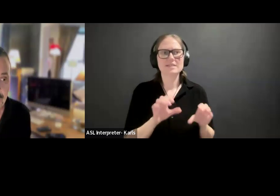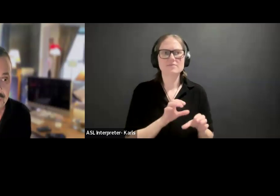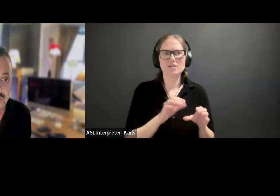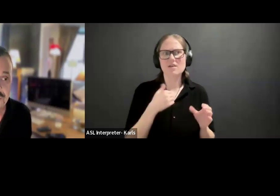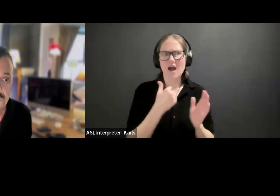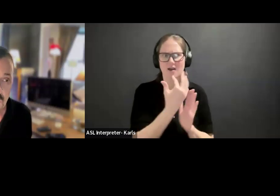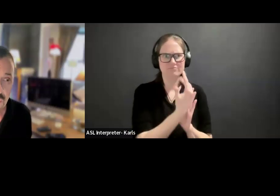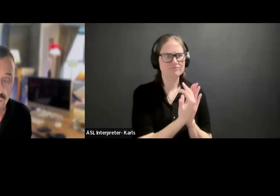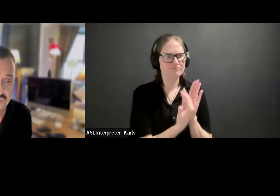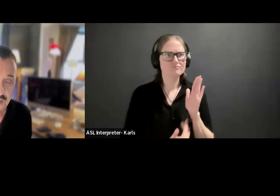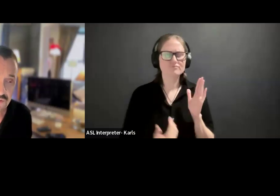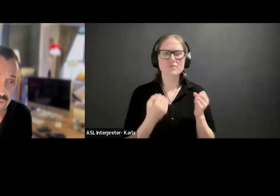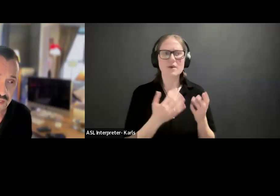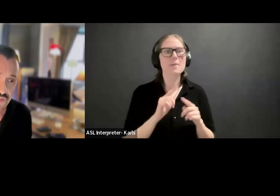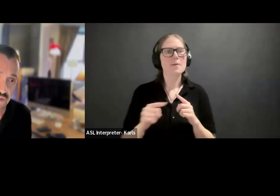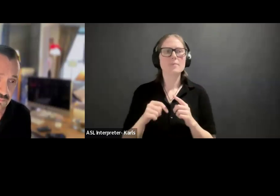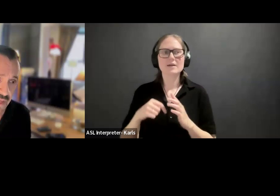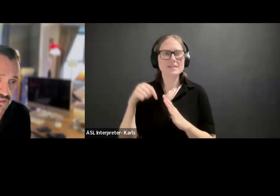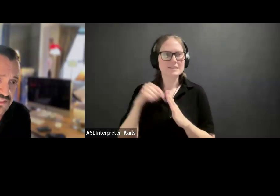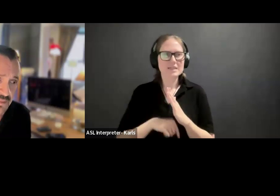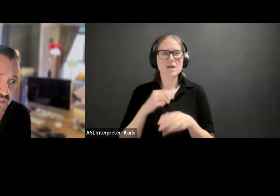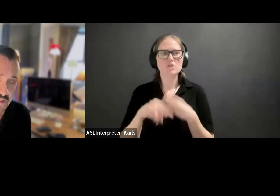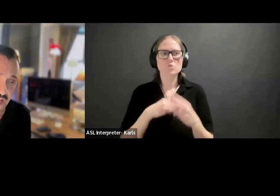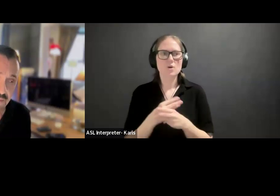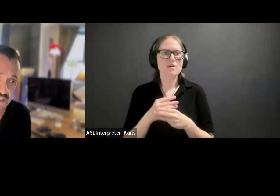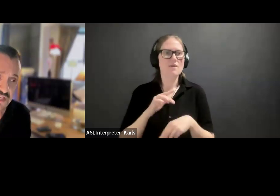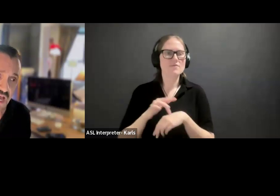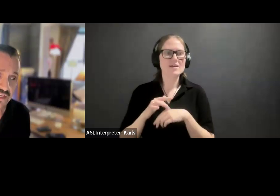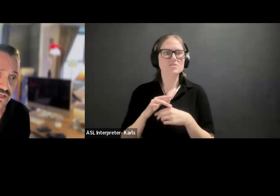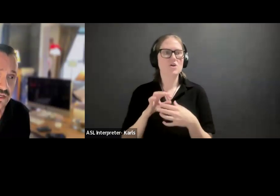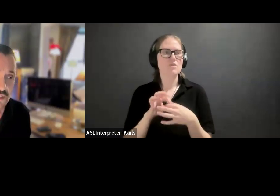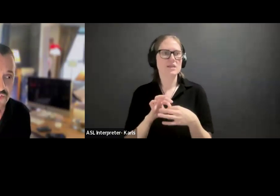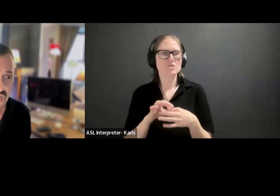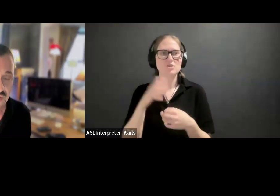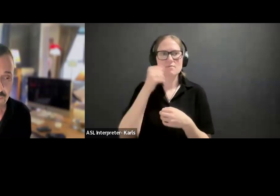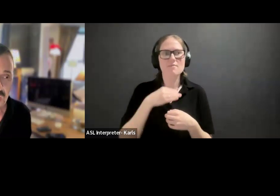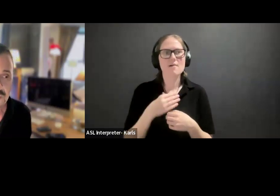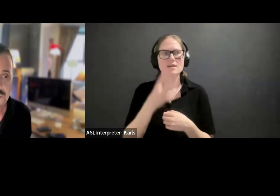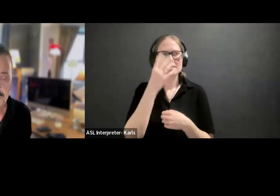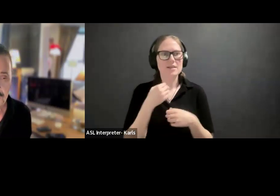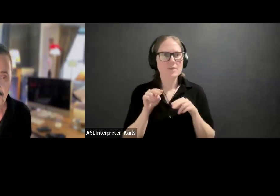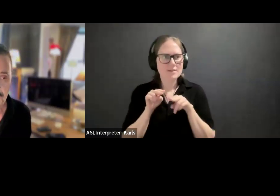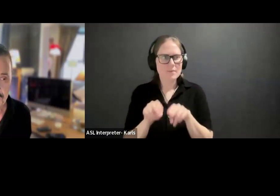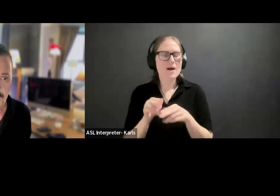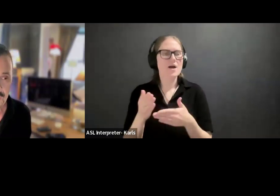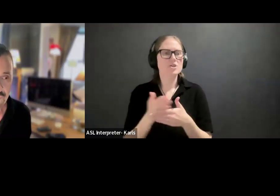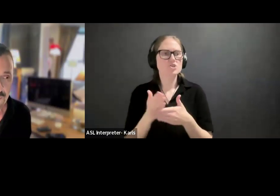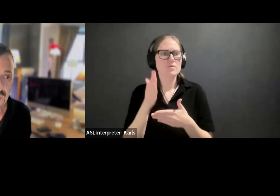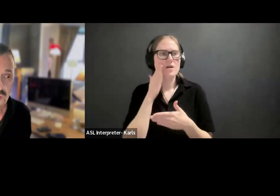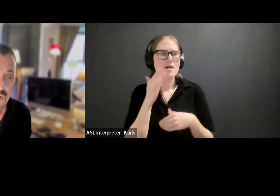But a dense world of tactile relation, and sleeping side by side. Sharing bunks, touching, joking, forming…